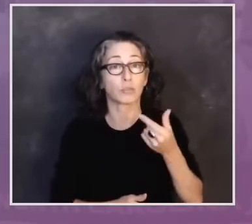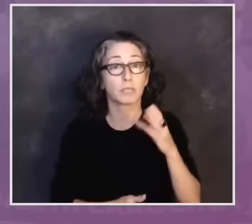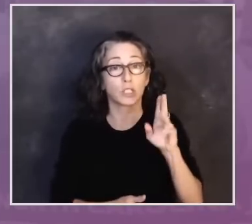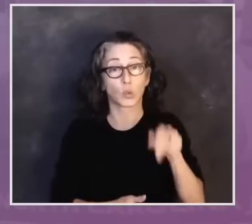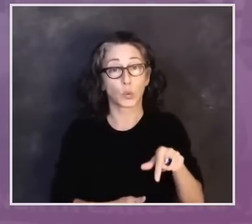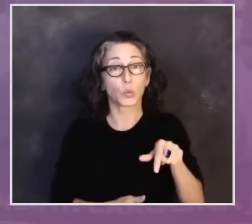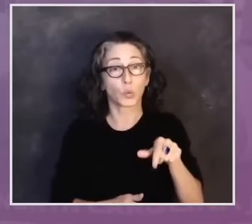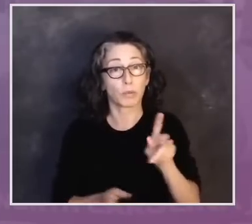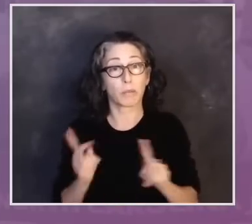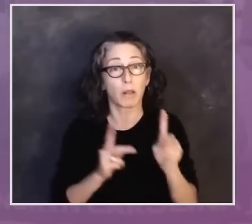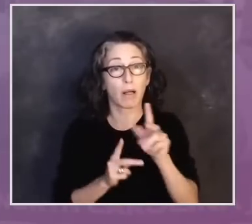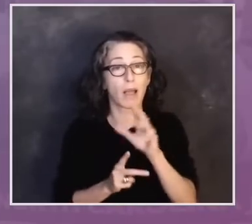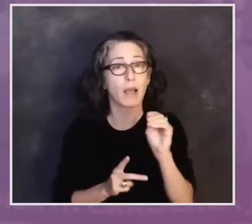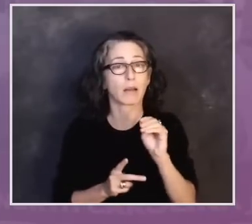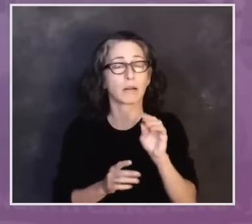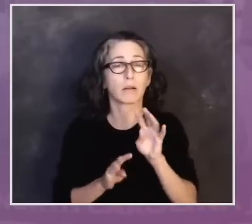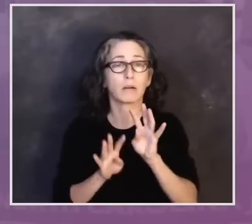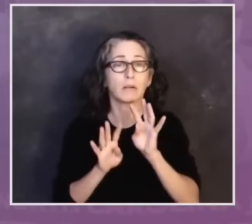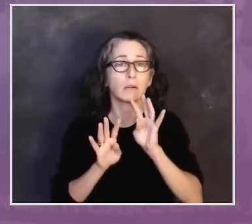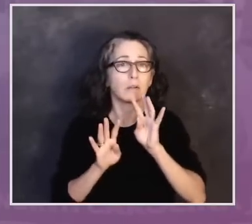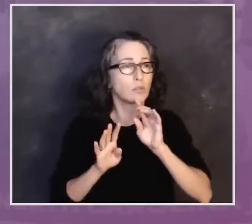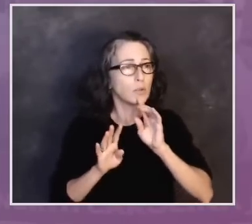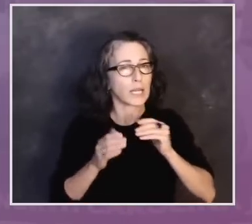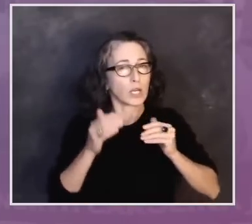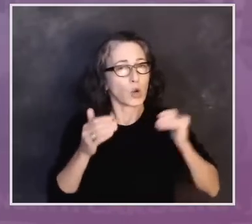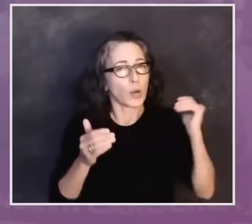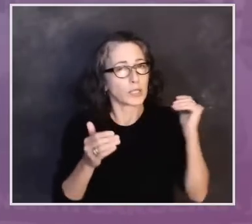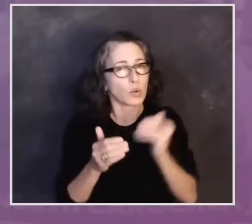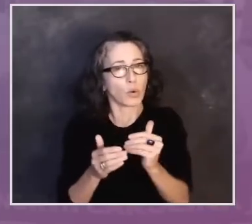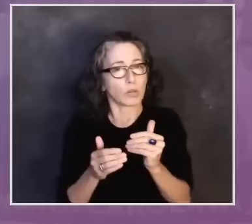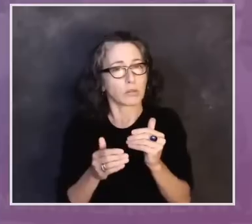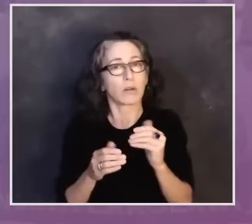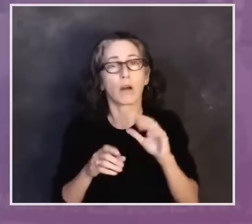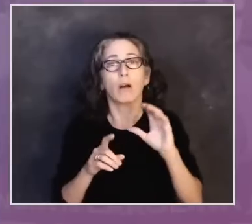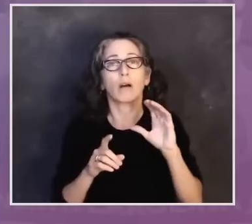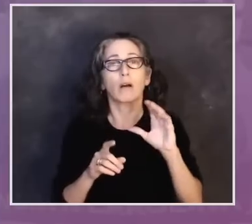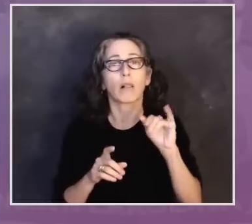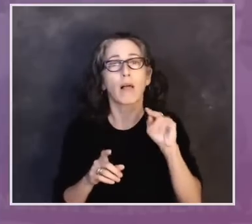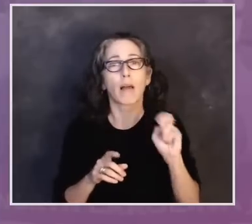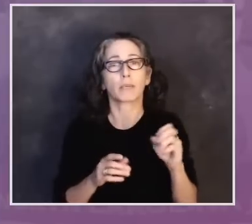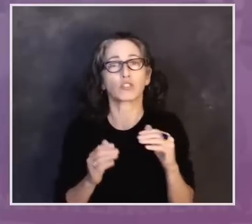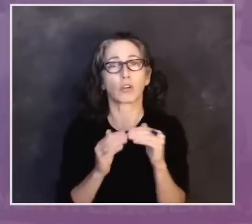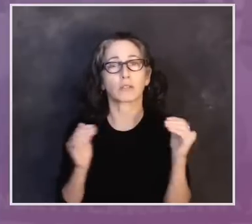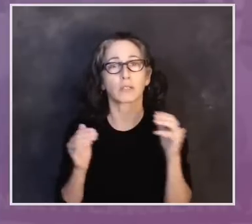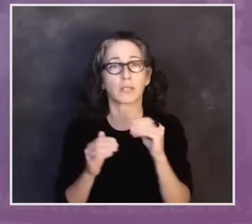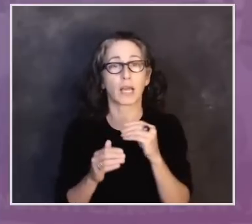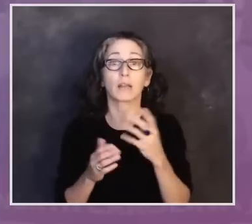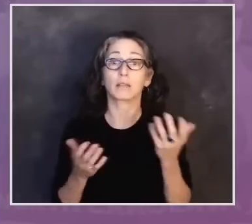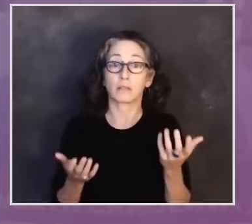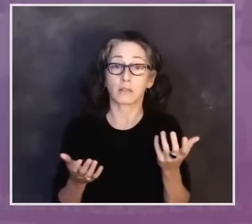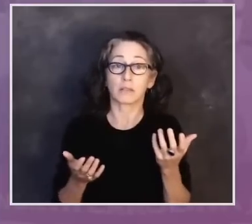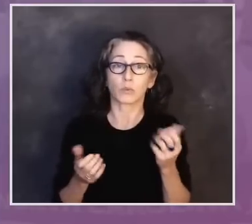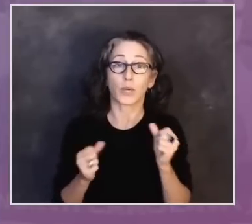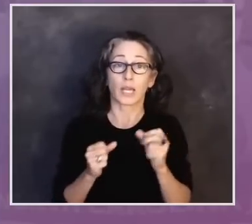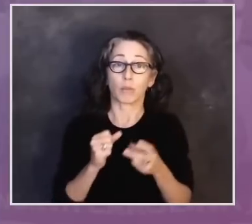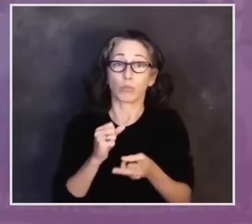WILL FIGHT FOR THE RIGHTS OF LGBTQ PERSONS, WHO WILL